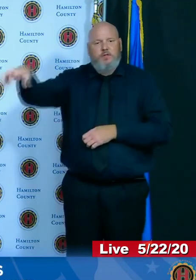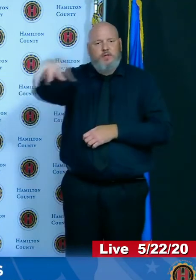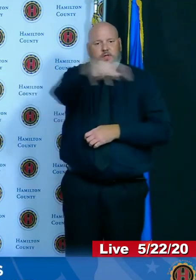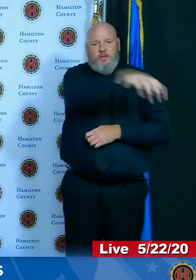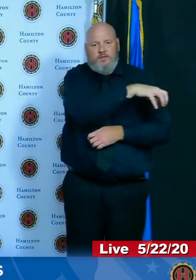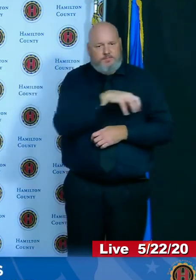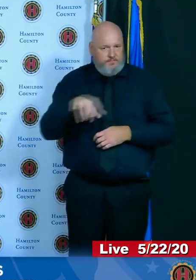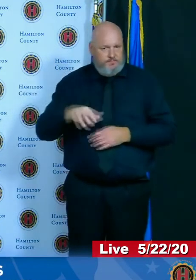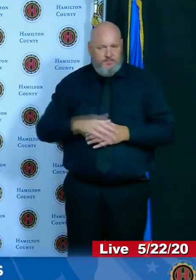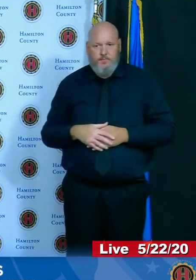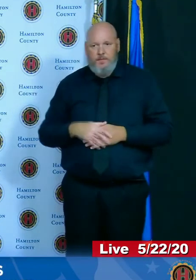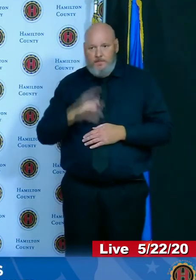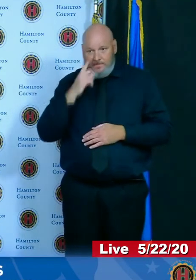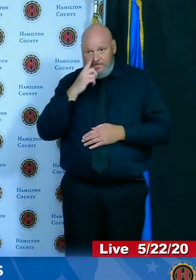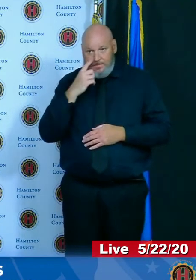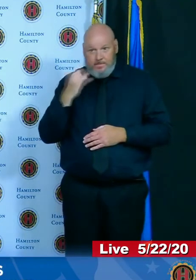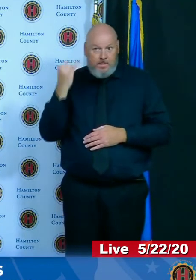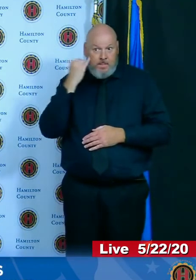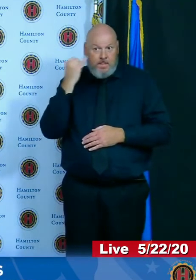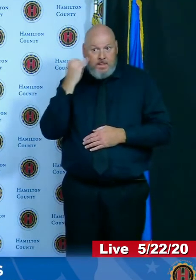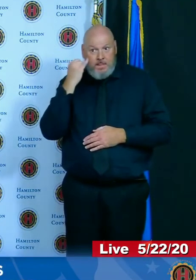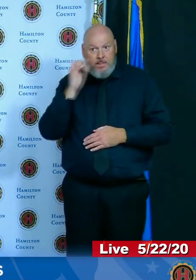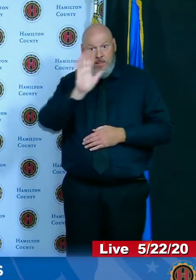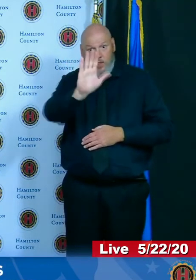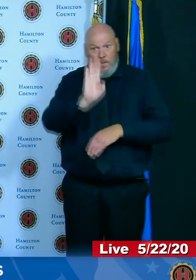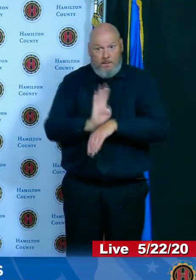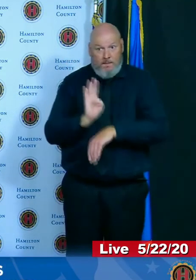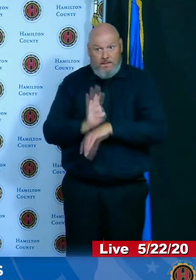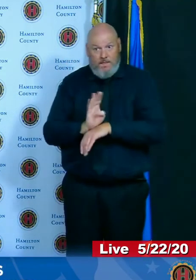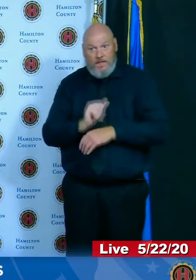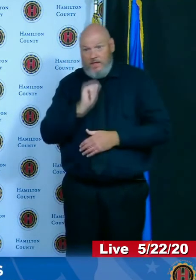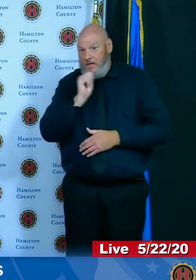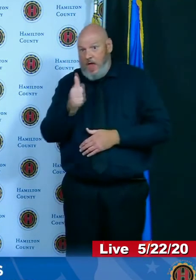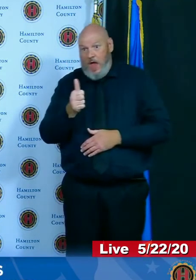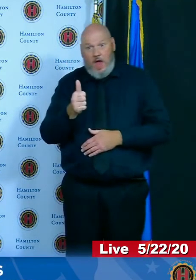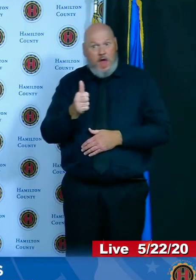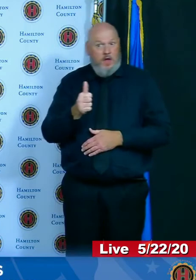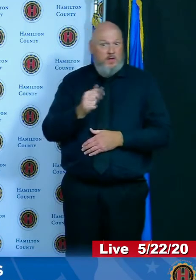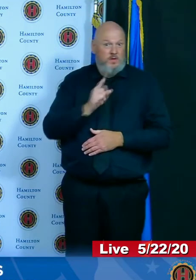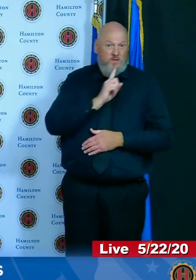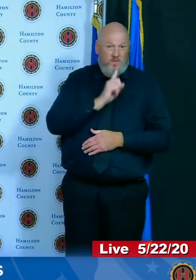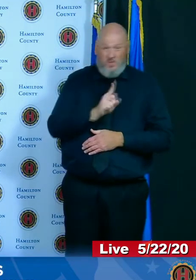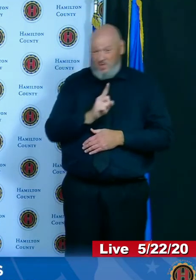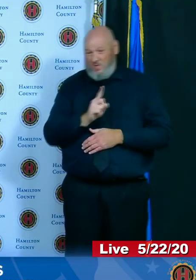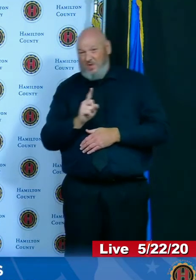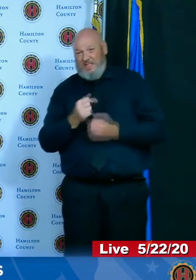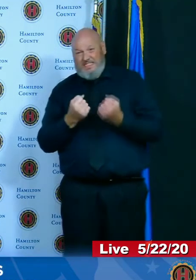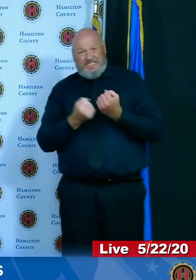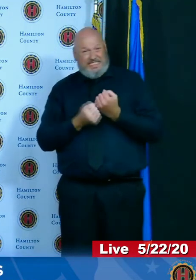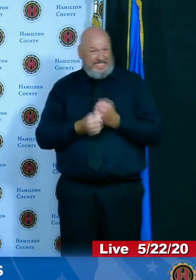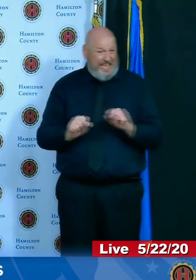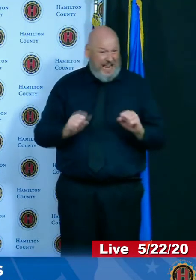compliance or if you're opening in a safe way call the Health Department they will go out or answer your questions on the